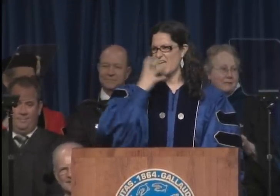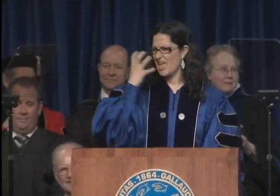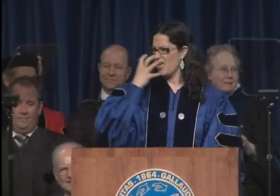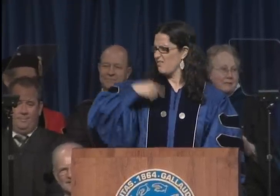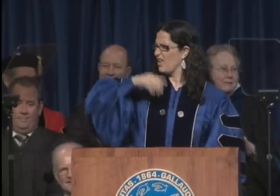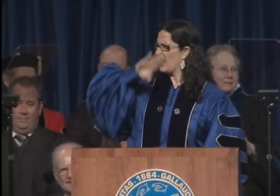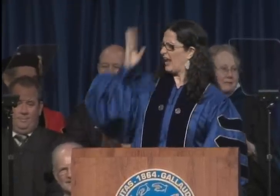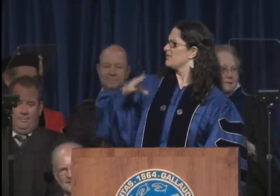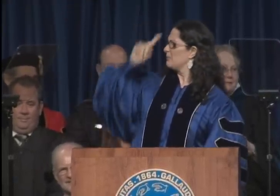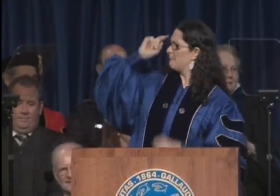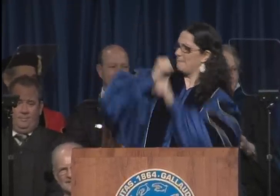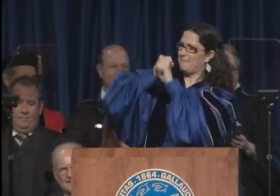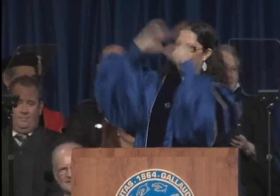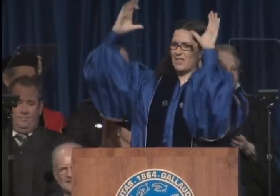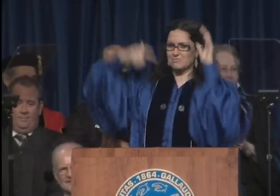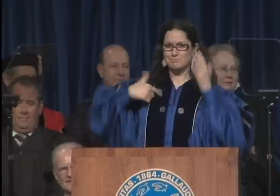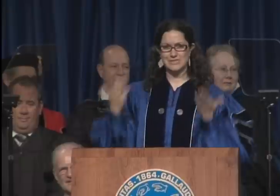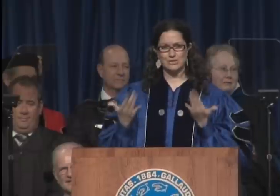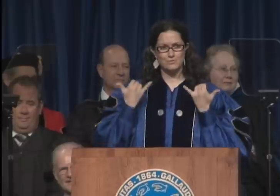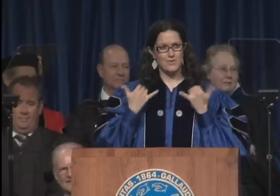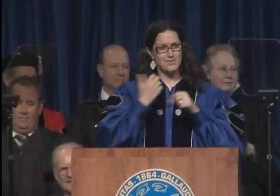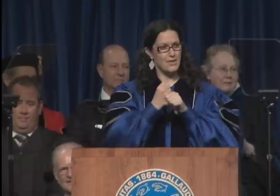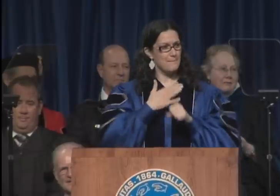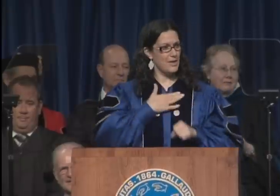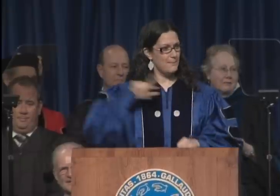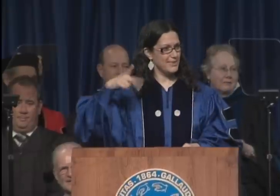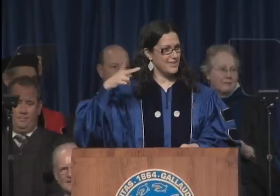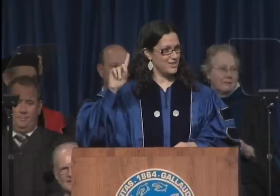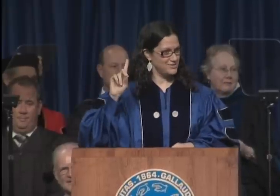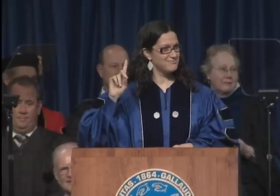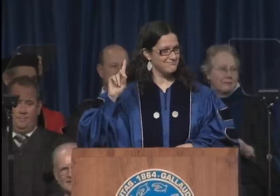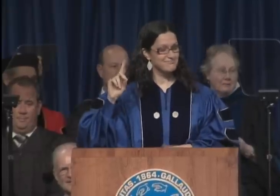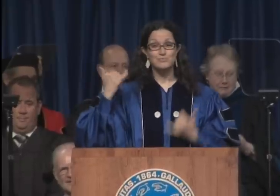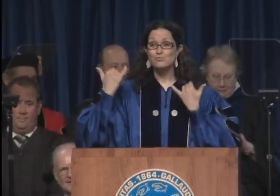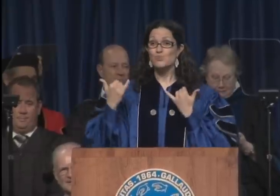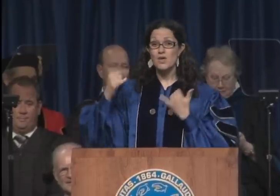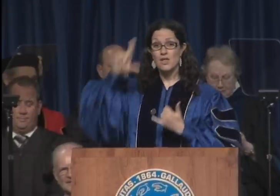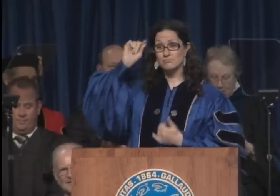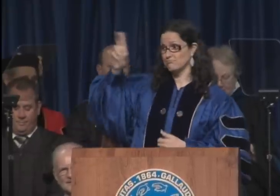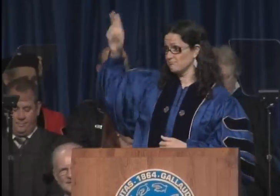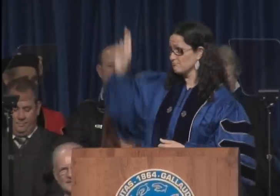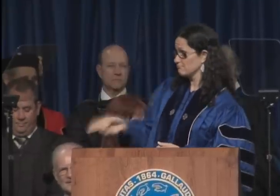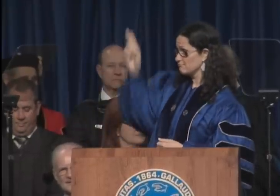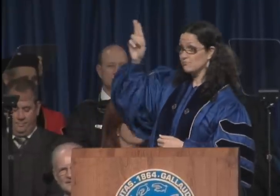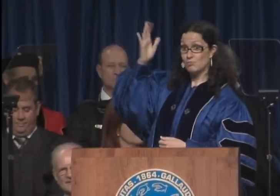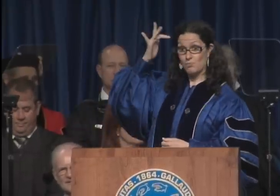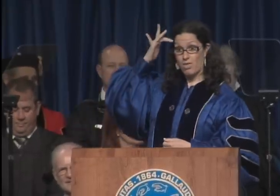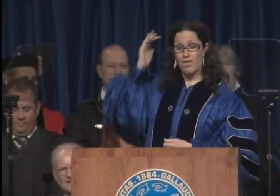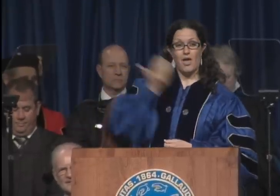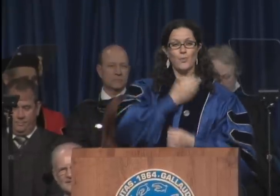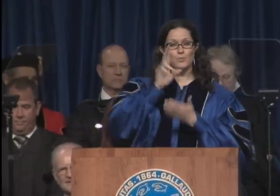Wow. I never imagined that I would be here today receiving my Ph.D.